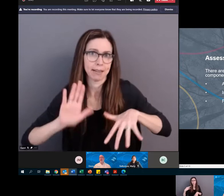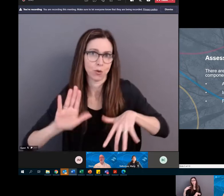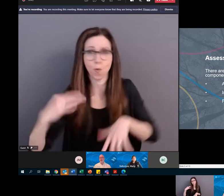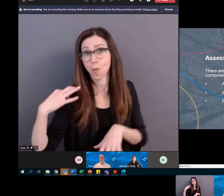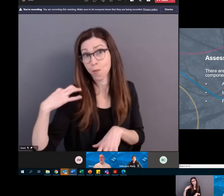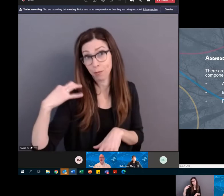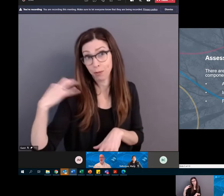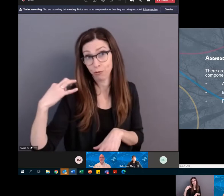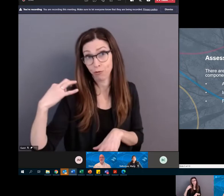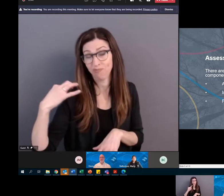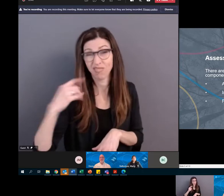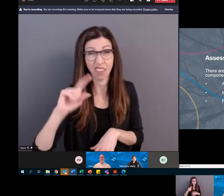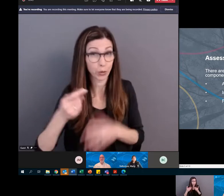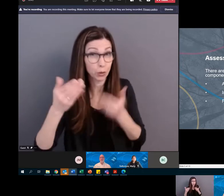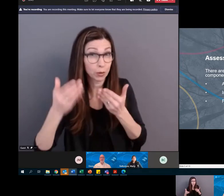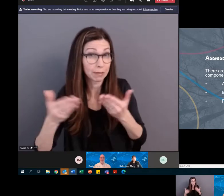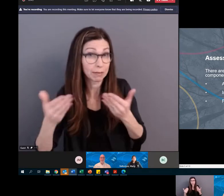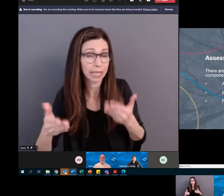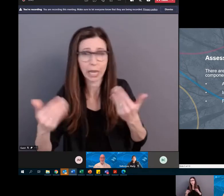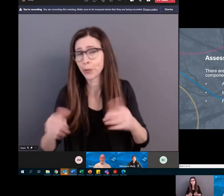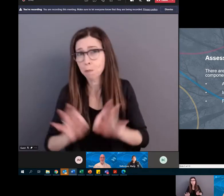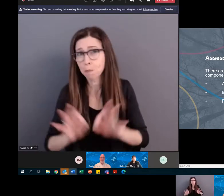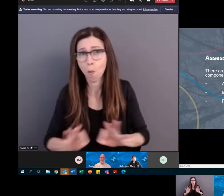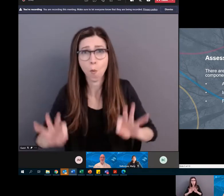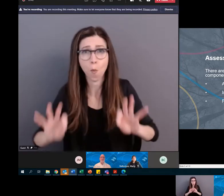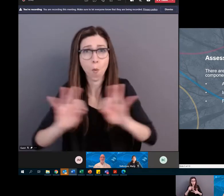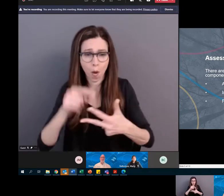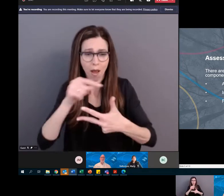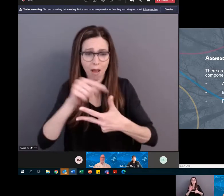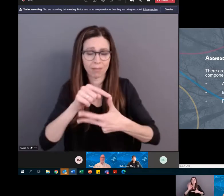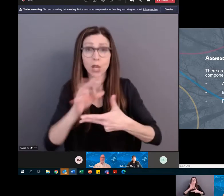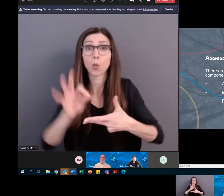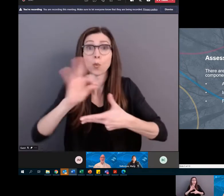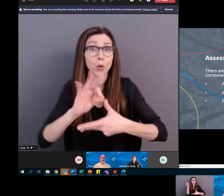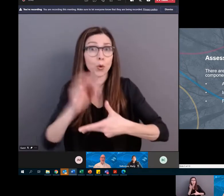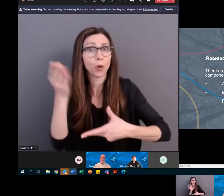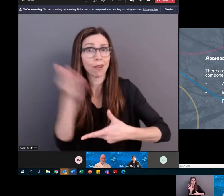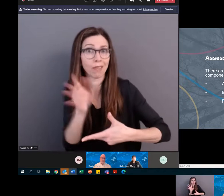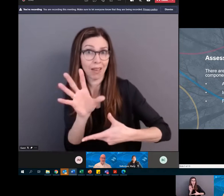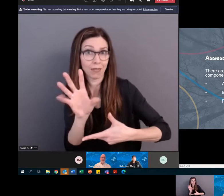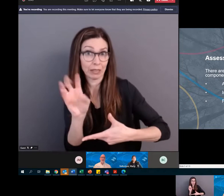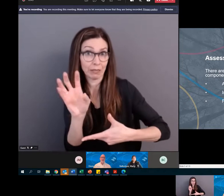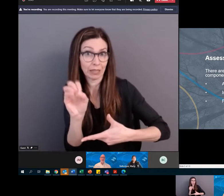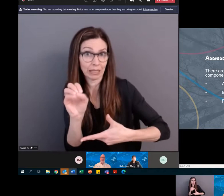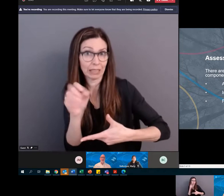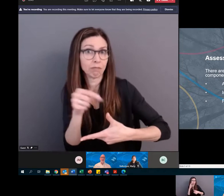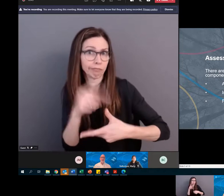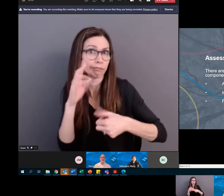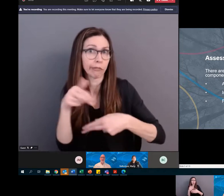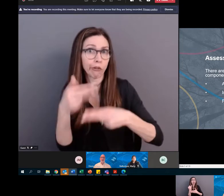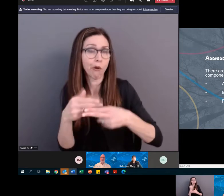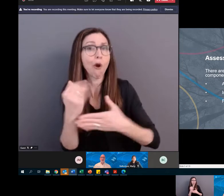artistic merit, which is worth 50% of the total score.